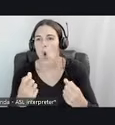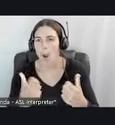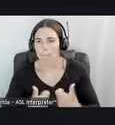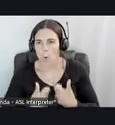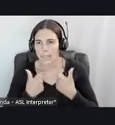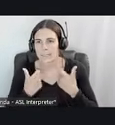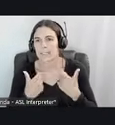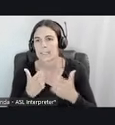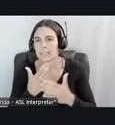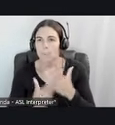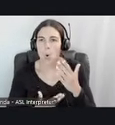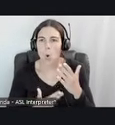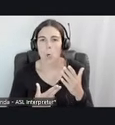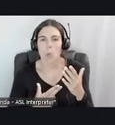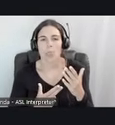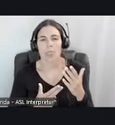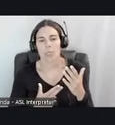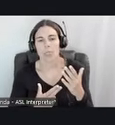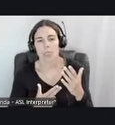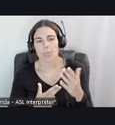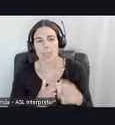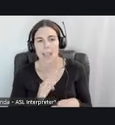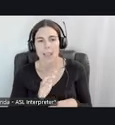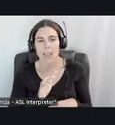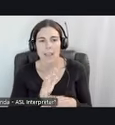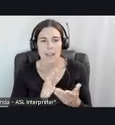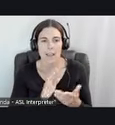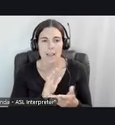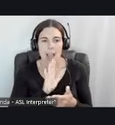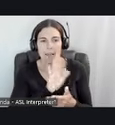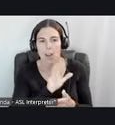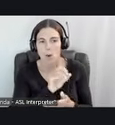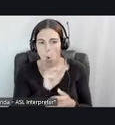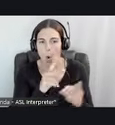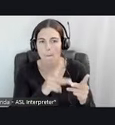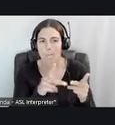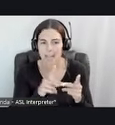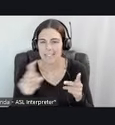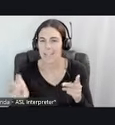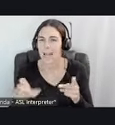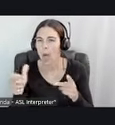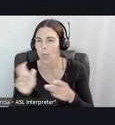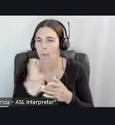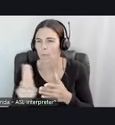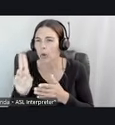their own right but as well as other university uh institutions across um across the various regions.